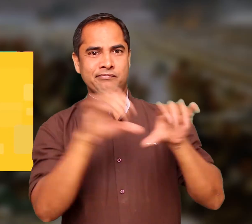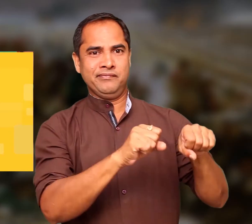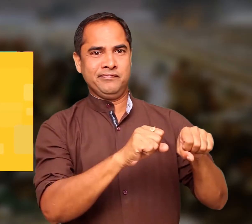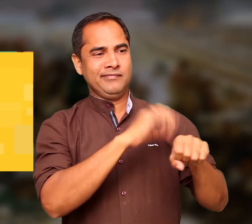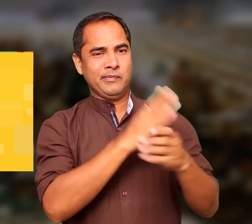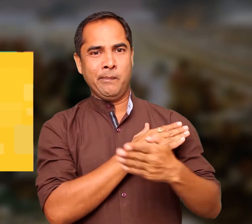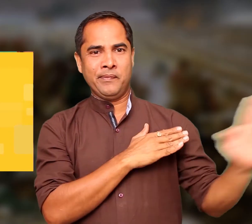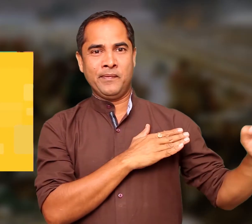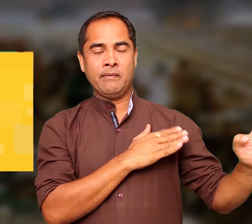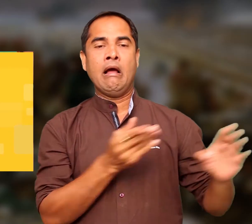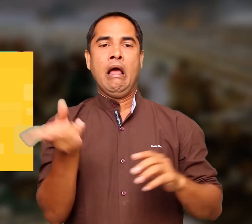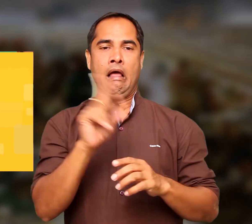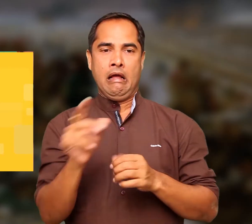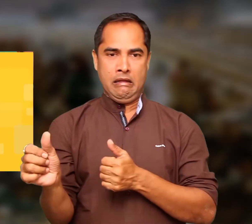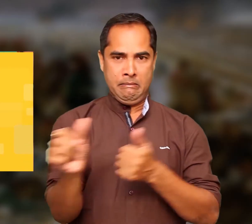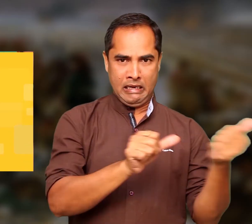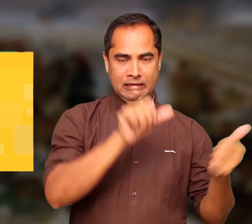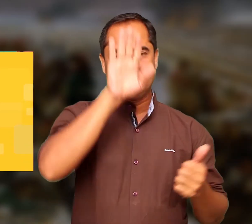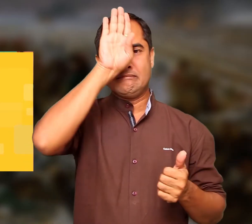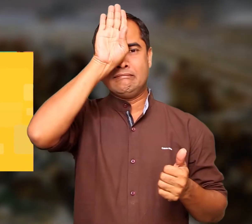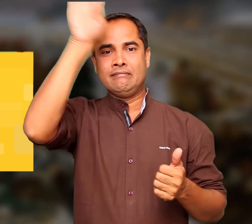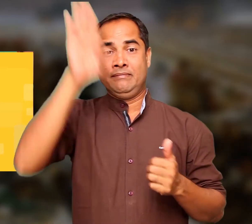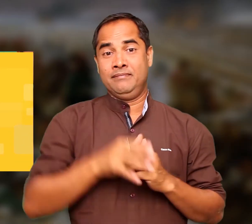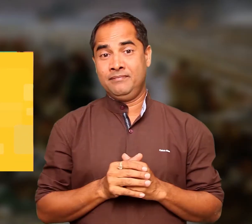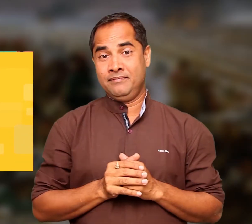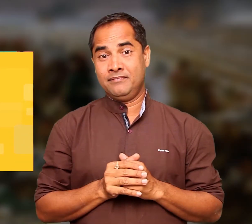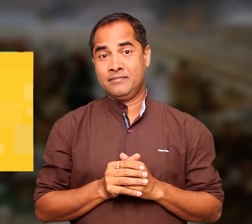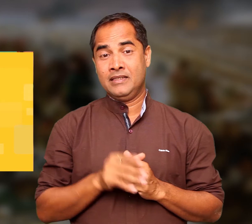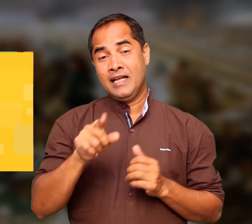and turned the system back to monarchy.